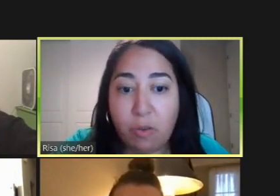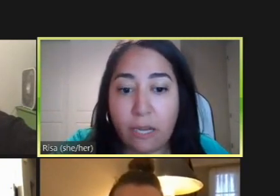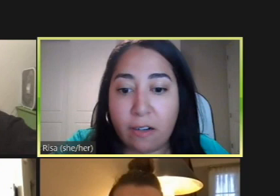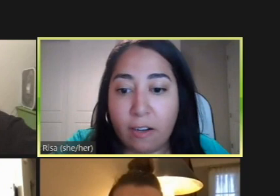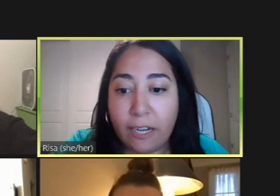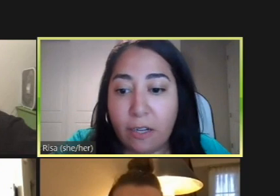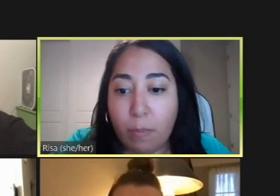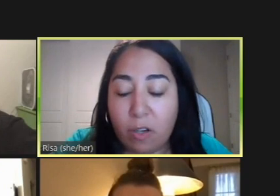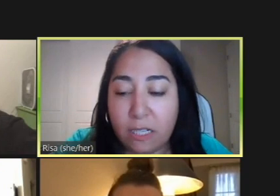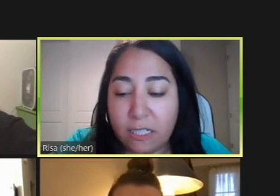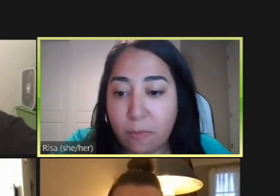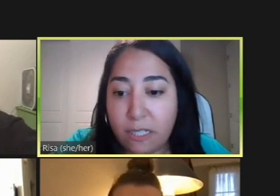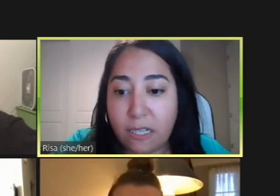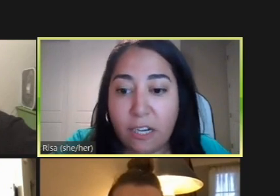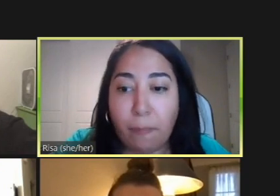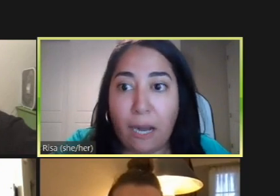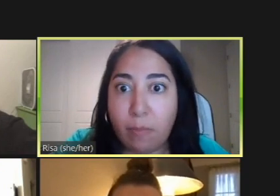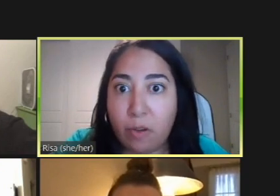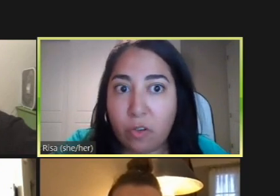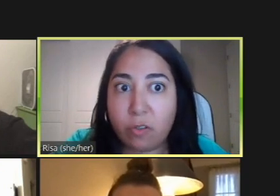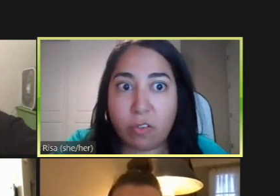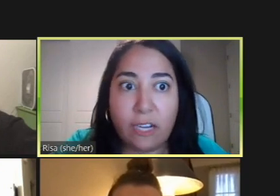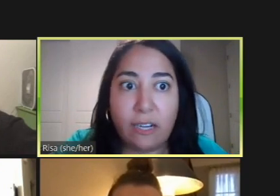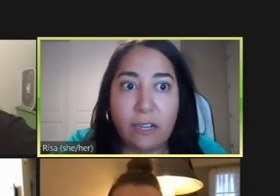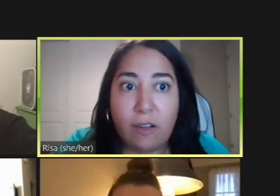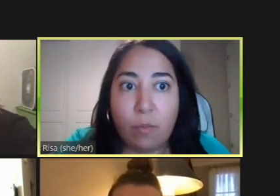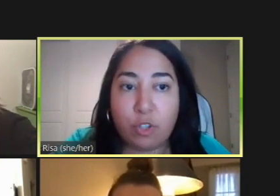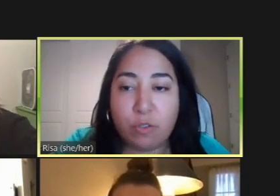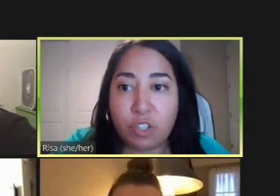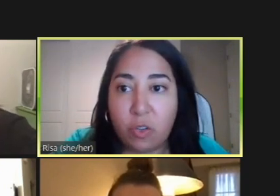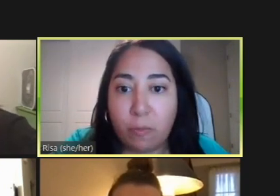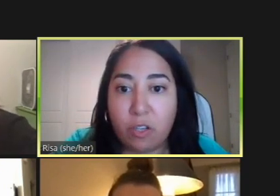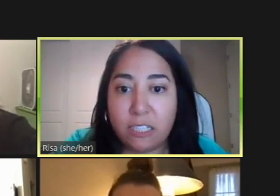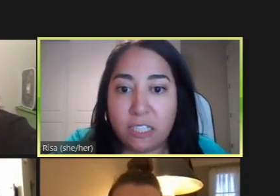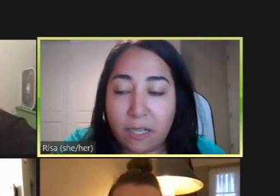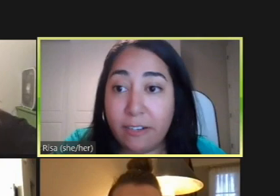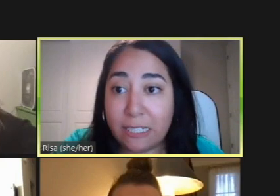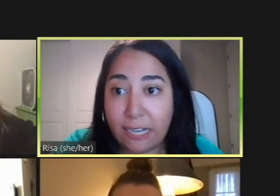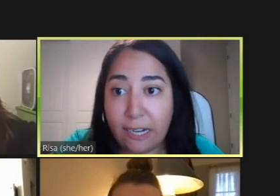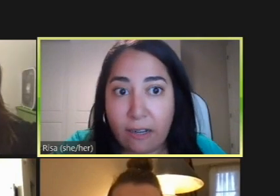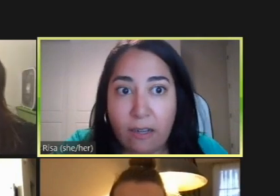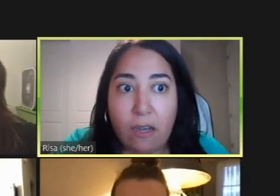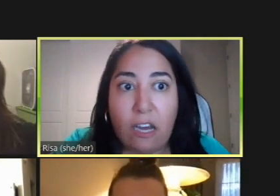But you can click 'Participants' at the bottom of your screen, which will show the participant listing.